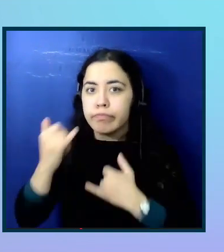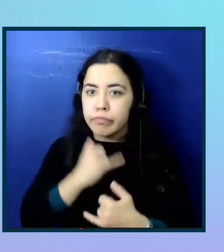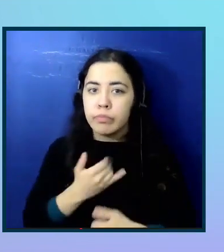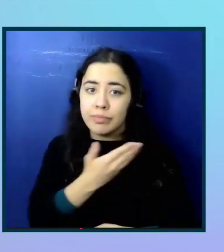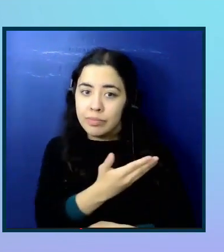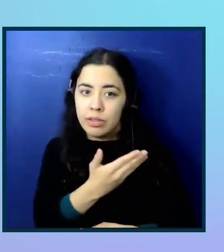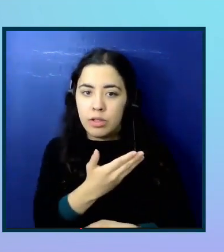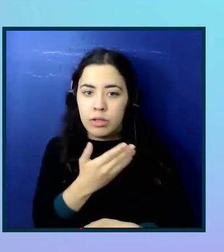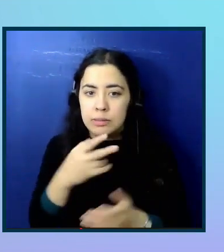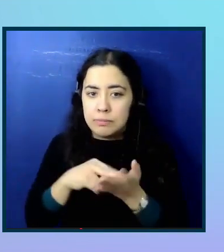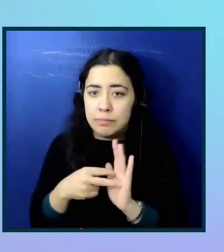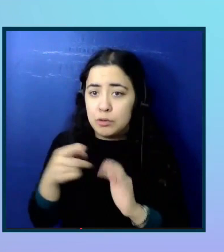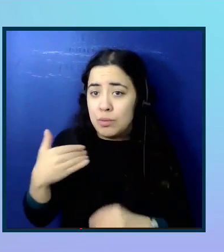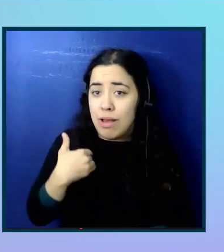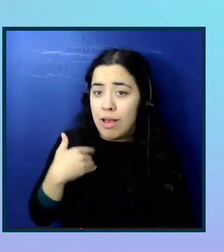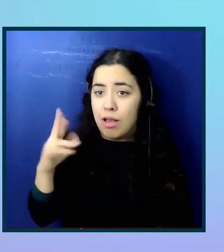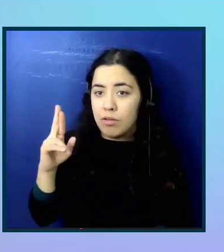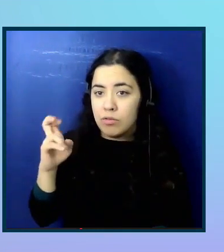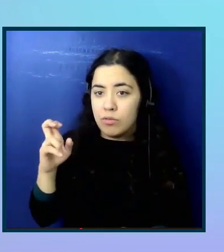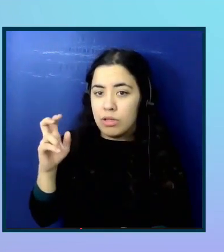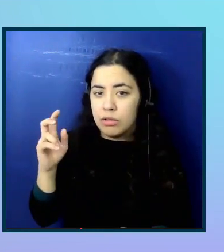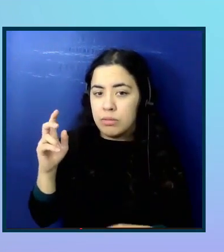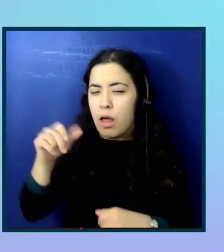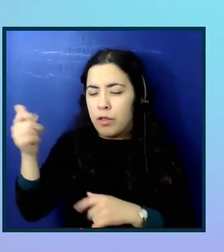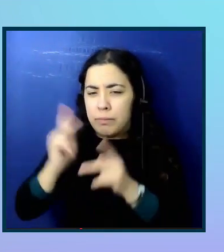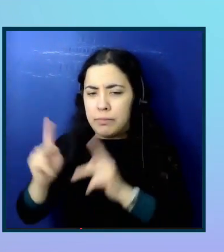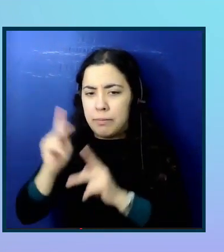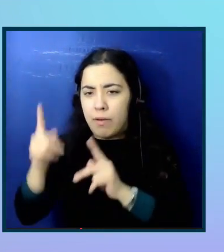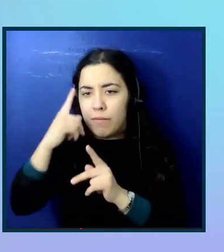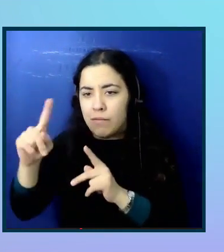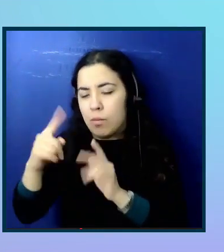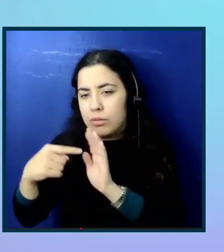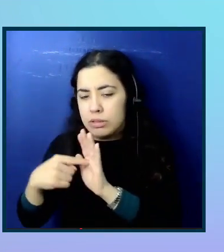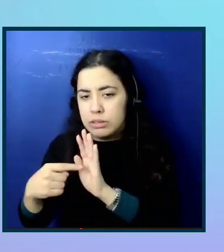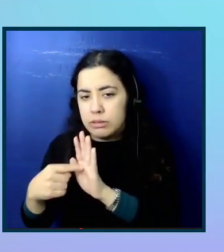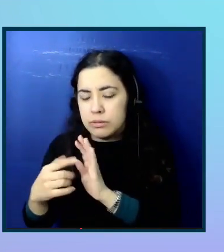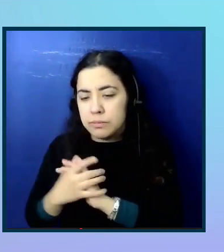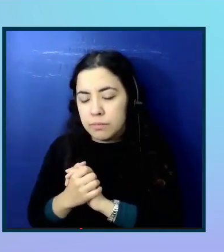you have retros for instance. So at the beginning I admit that in some ARIA